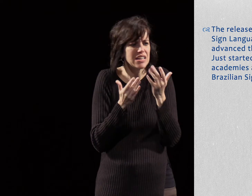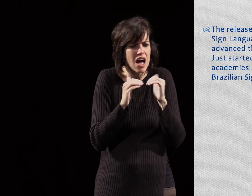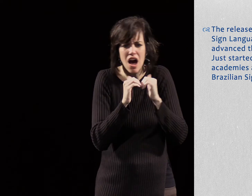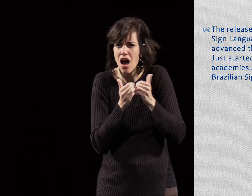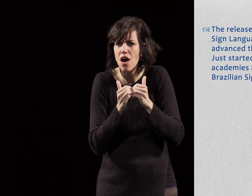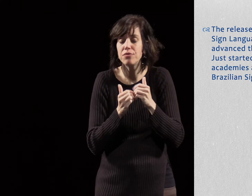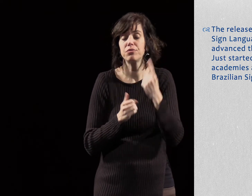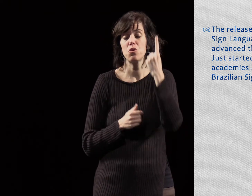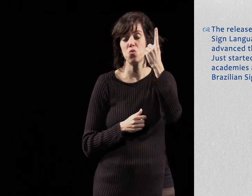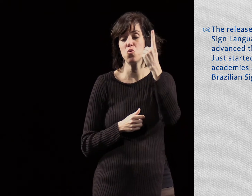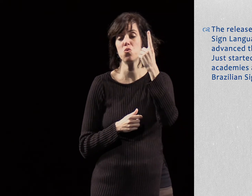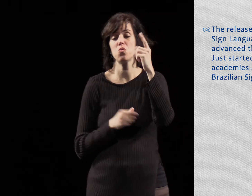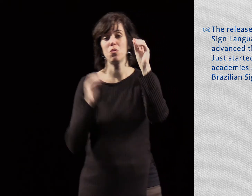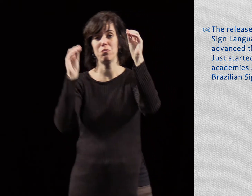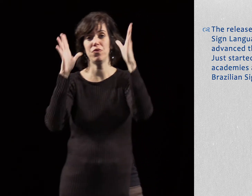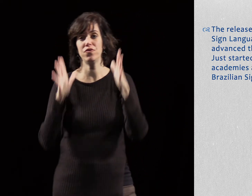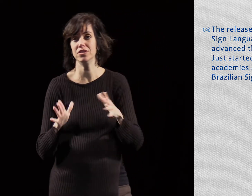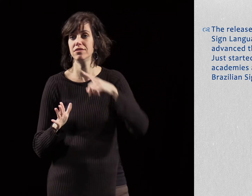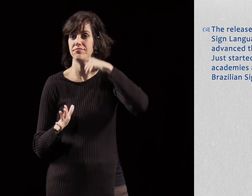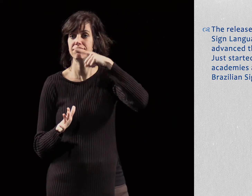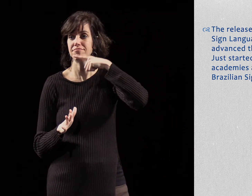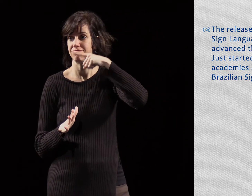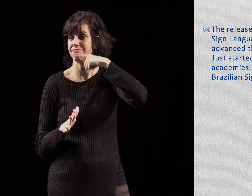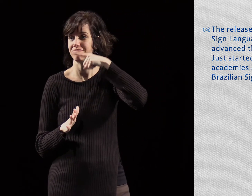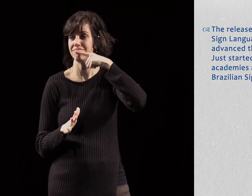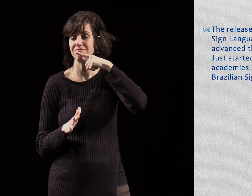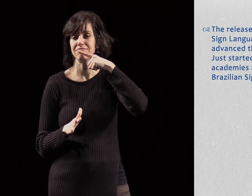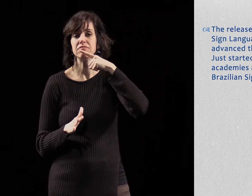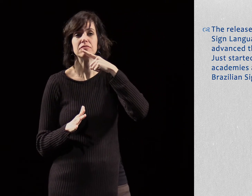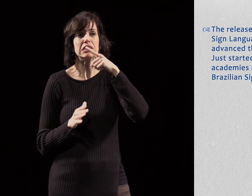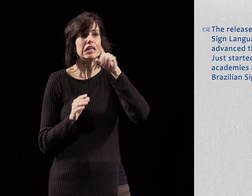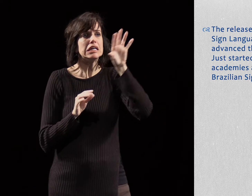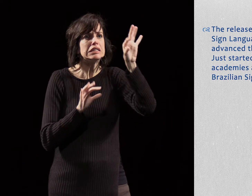But we have to figure out how to compile these archives.